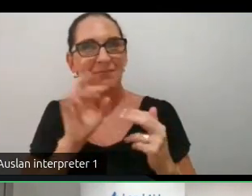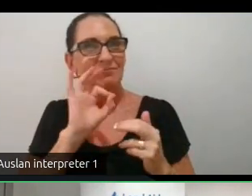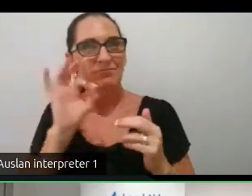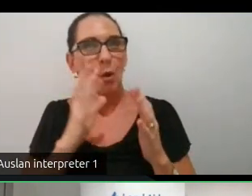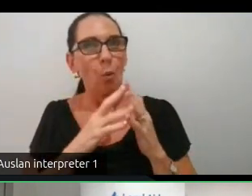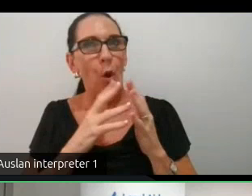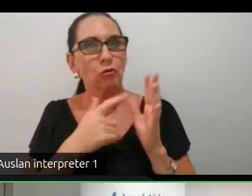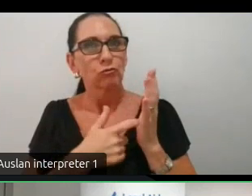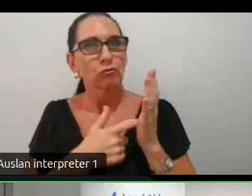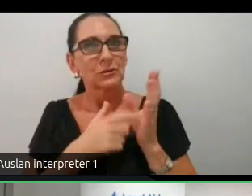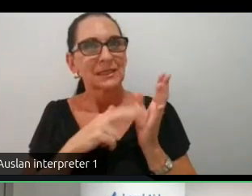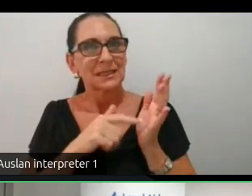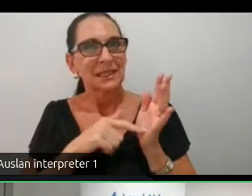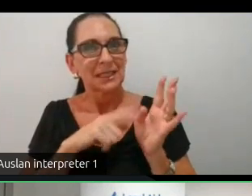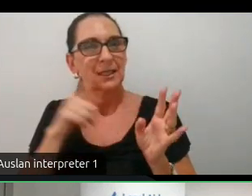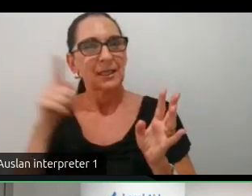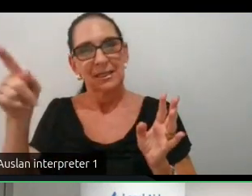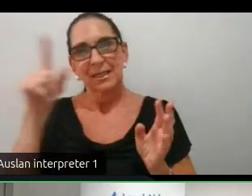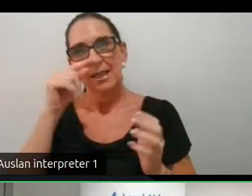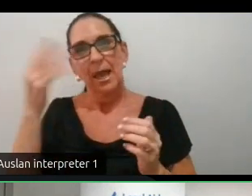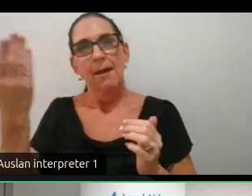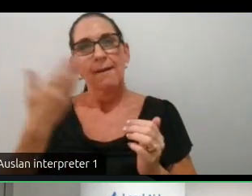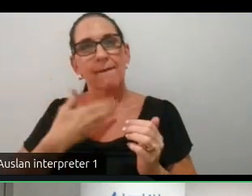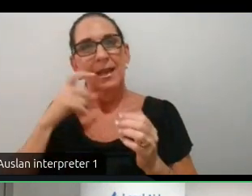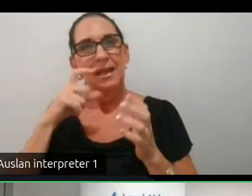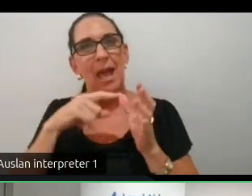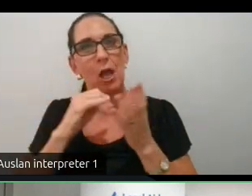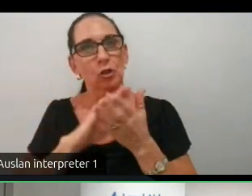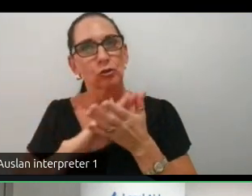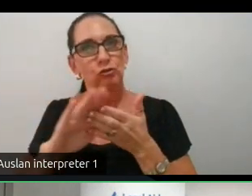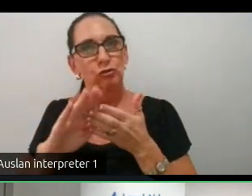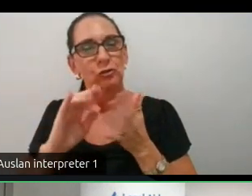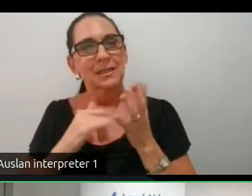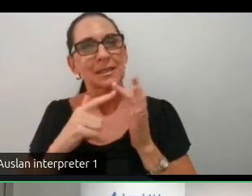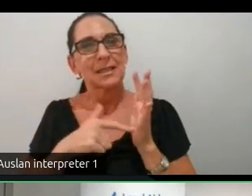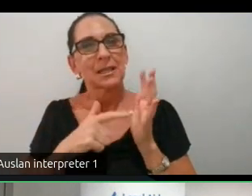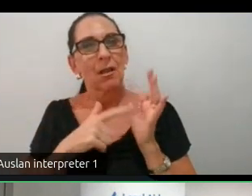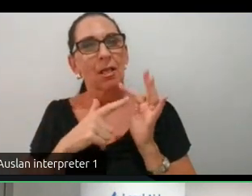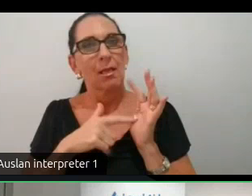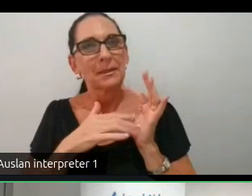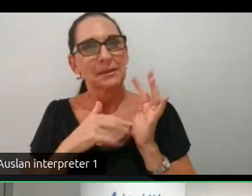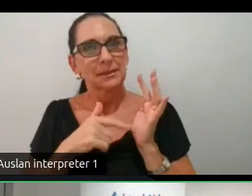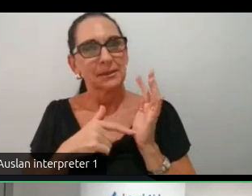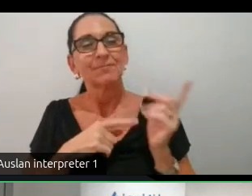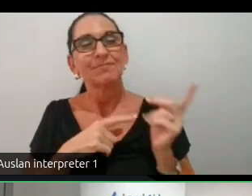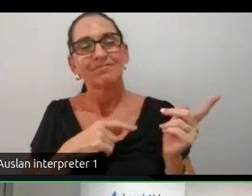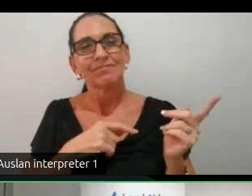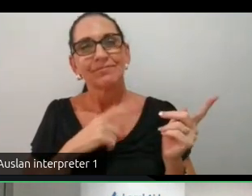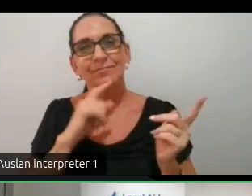not warrantable, they offer a cash settlement for the work that was quoted. Yeah. Yeah. So I